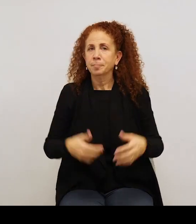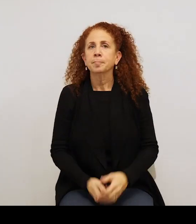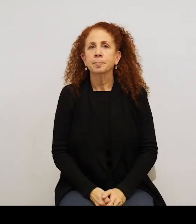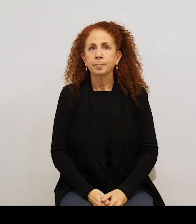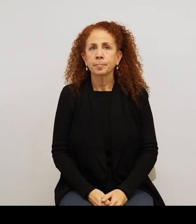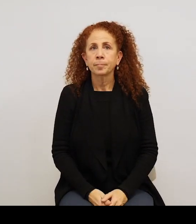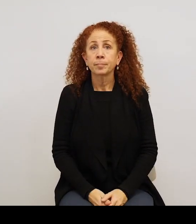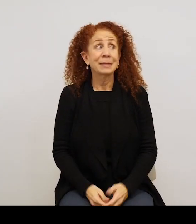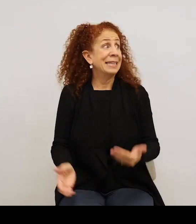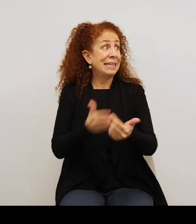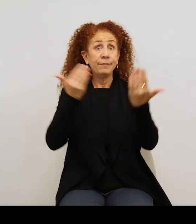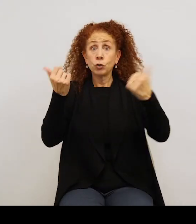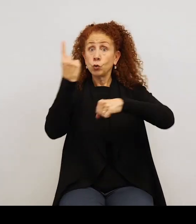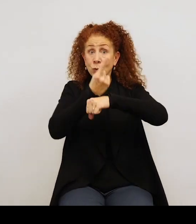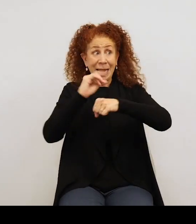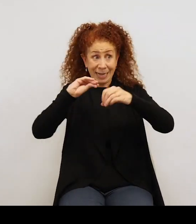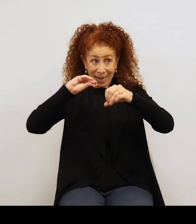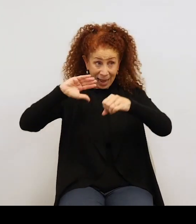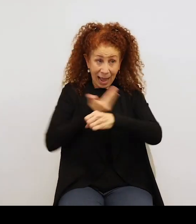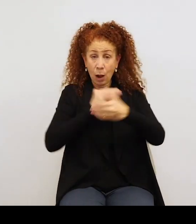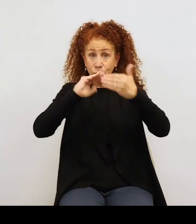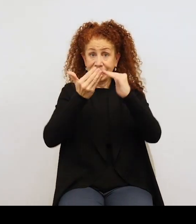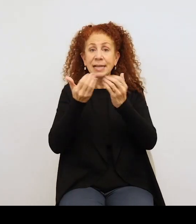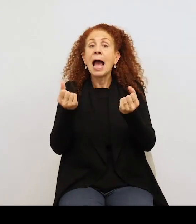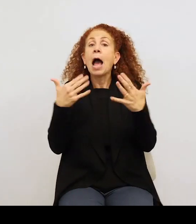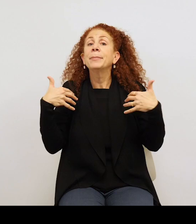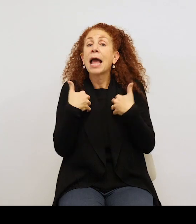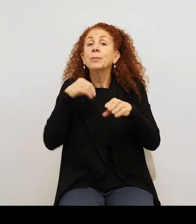Even in our present-day cities, the number of animals far